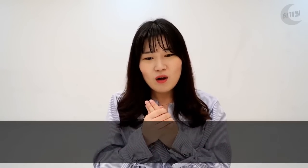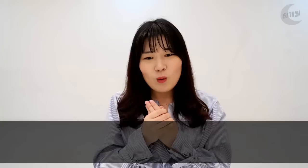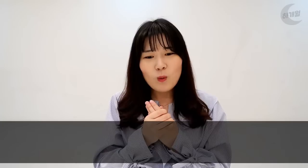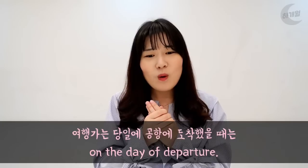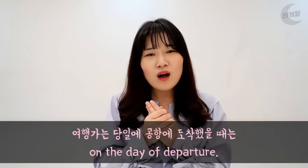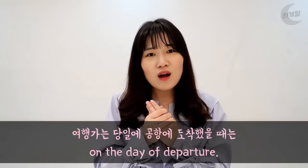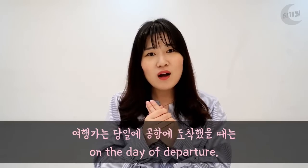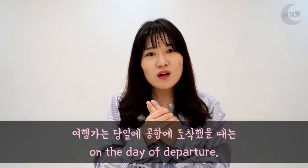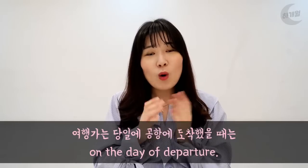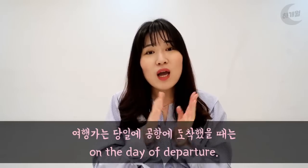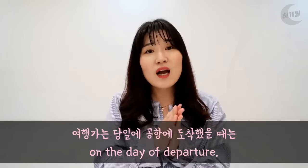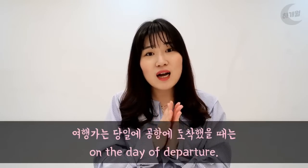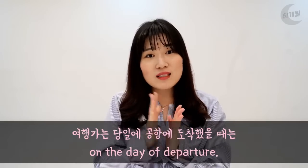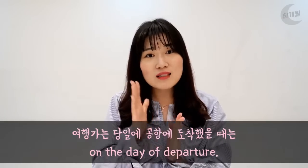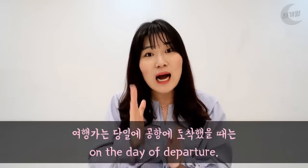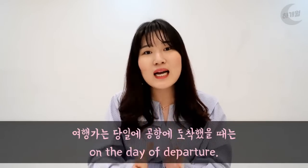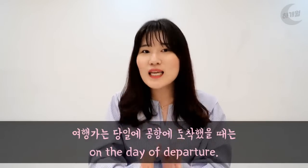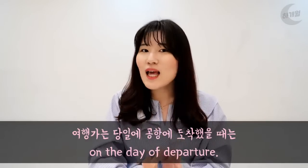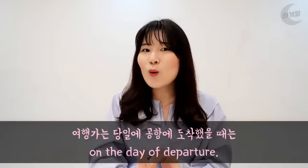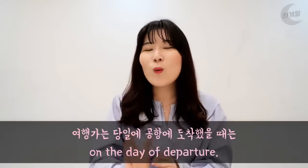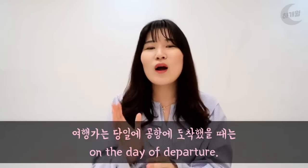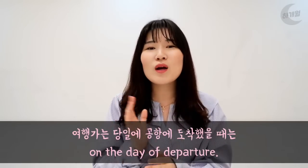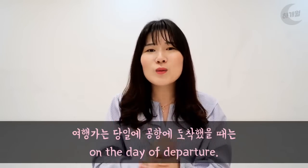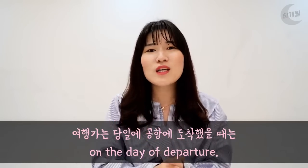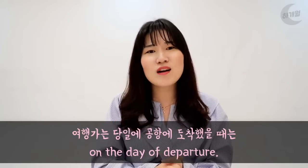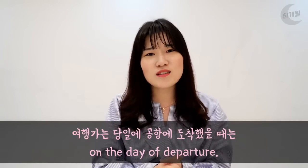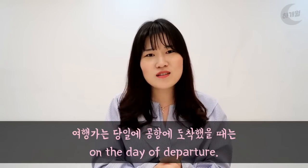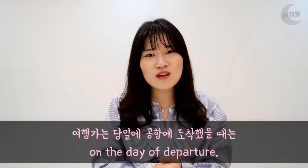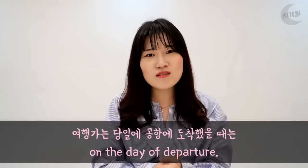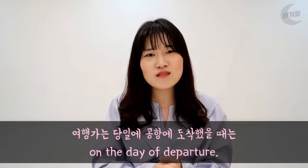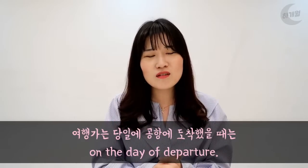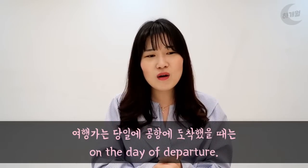on the day of departure.